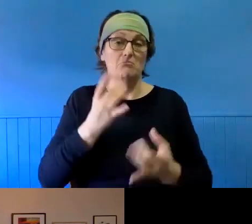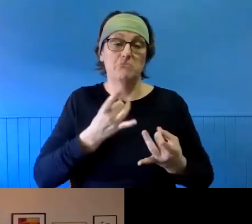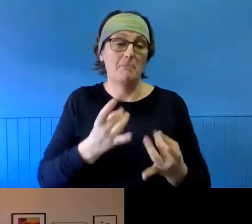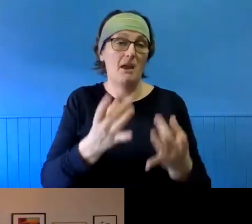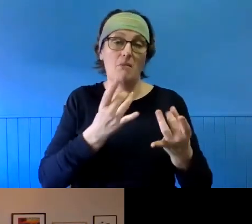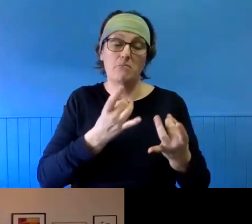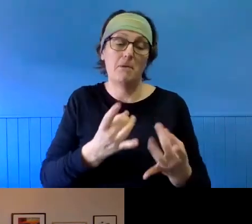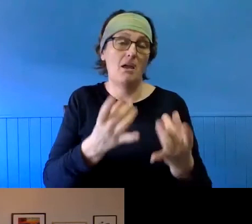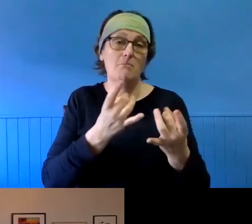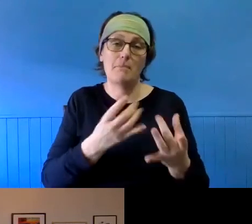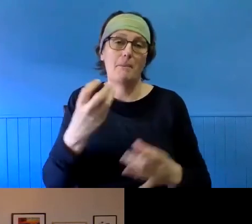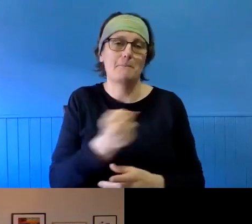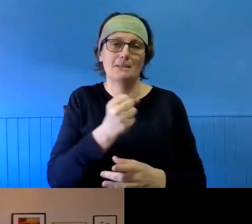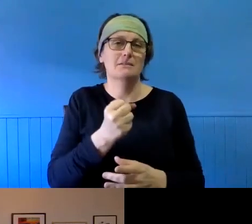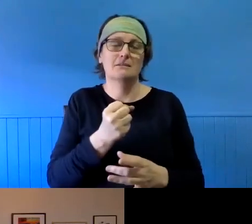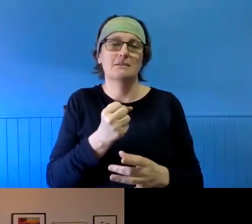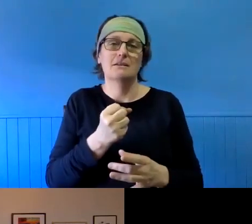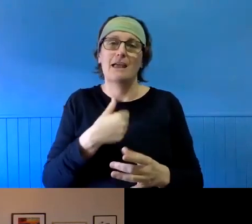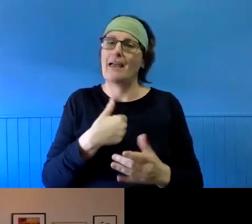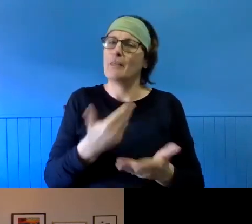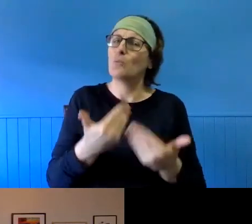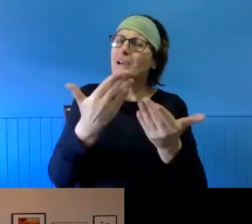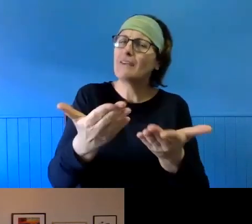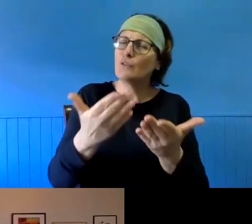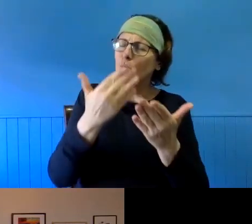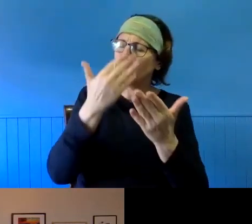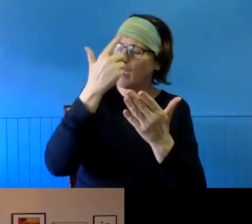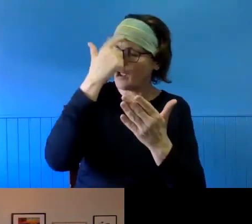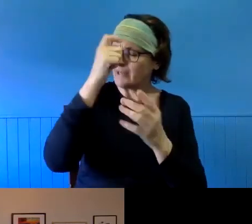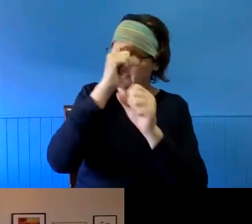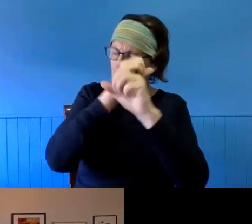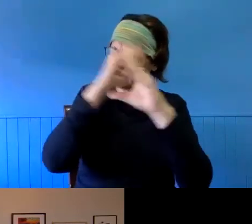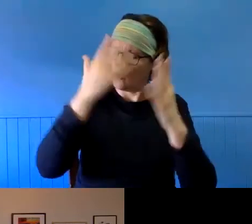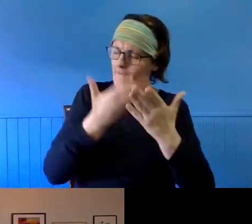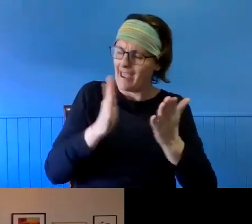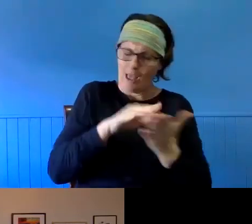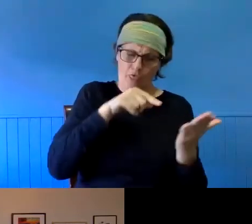opportunity, hopefully, to think through the design of how they're making our classes.